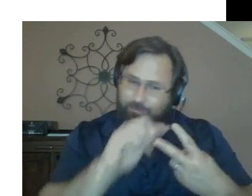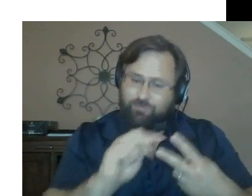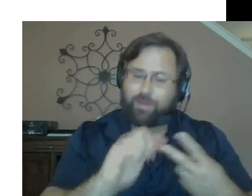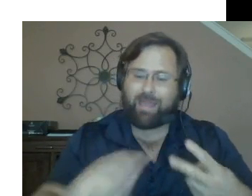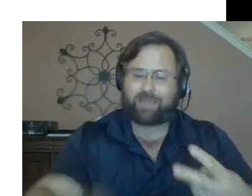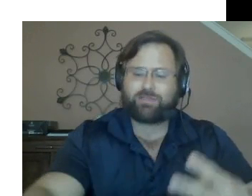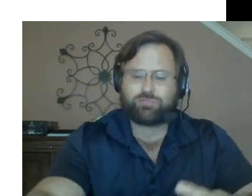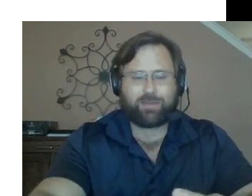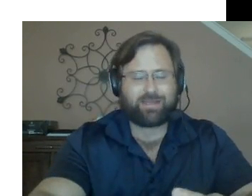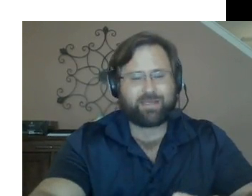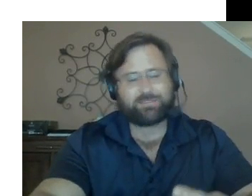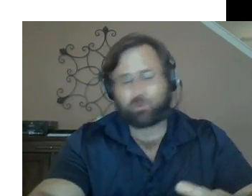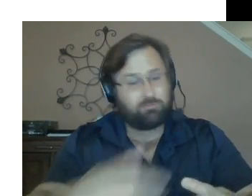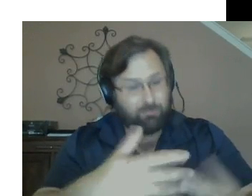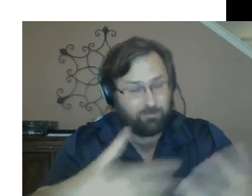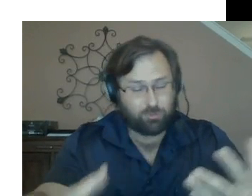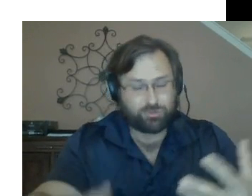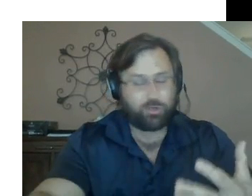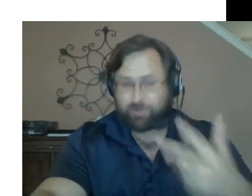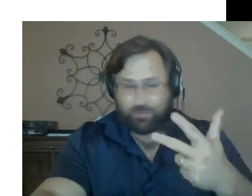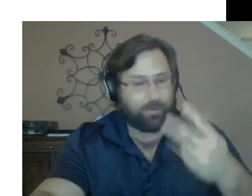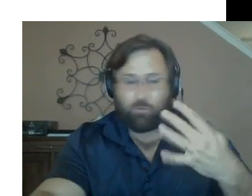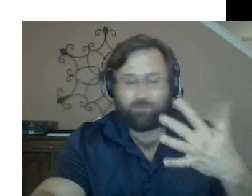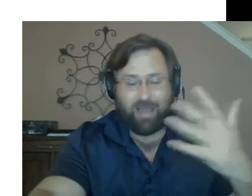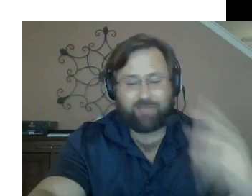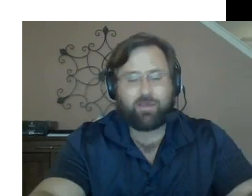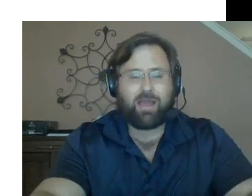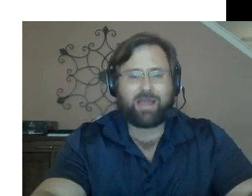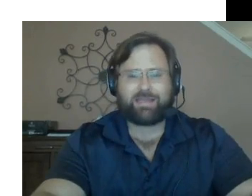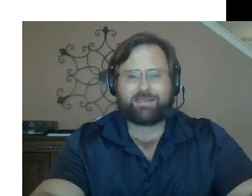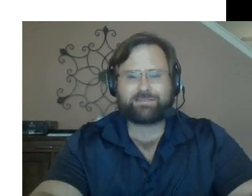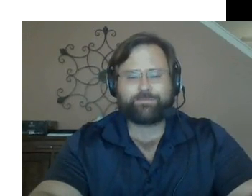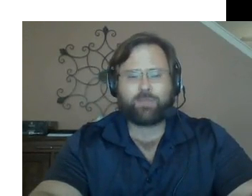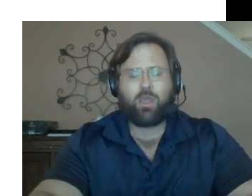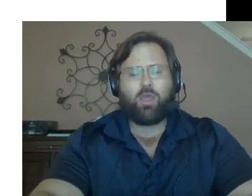referring back to those two ideas of course there can also be three or four or five ideas